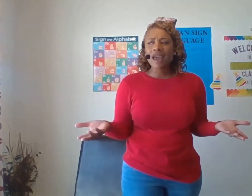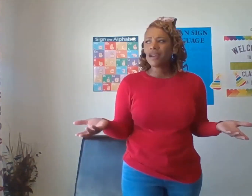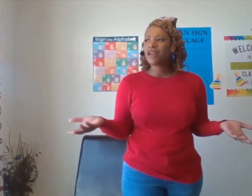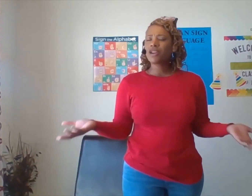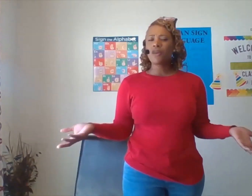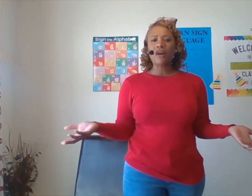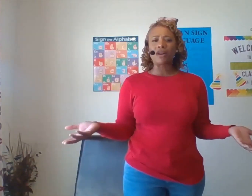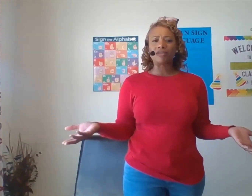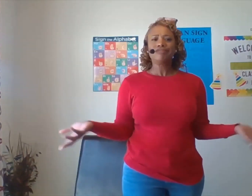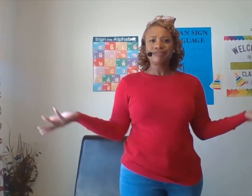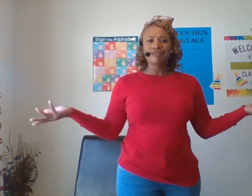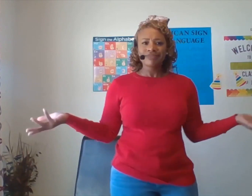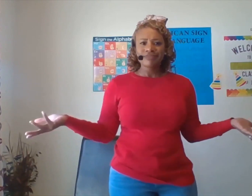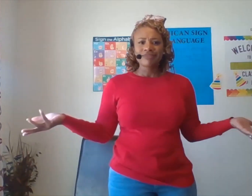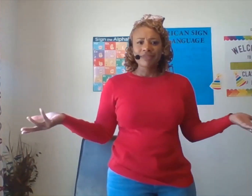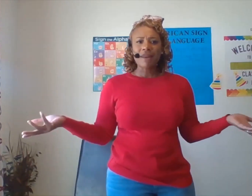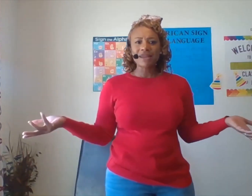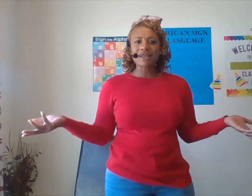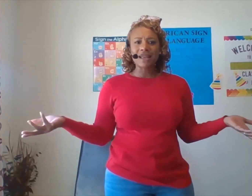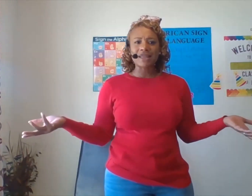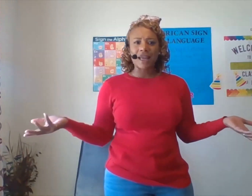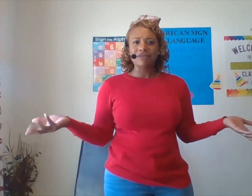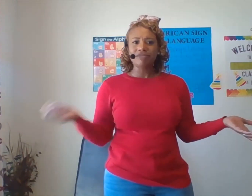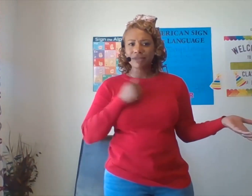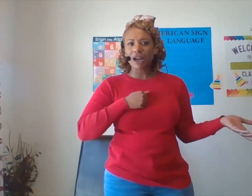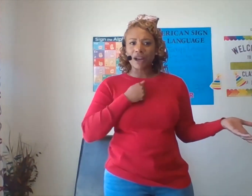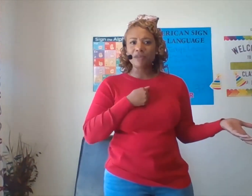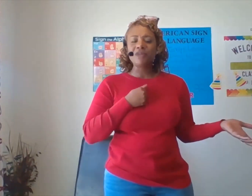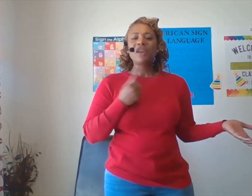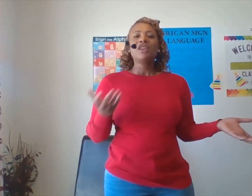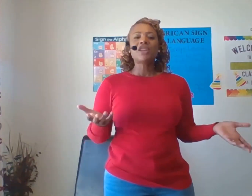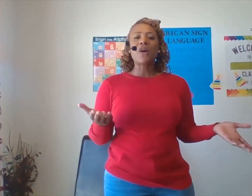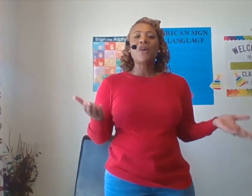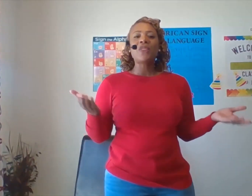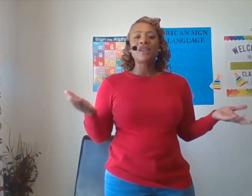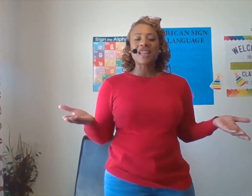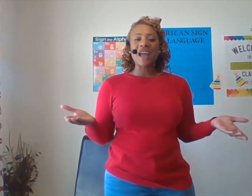you're welcome I missed that sign sorry so this time